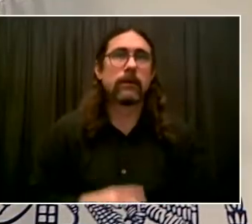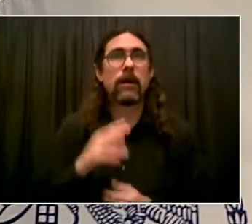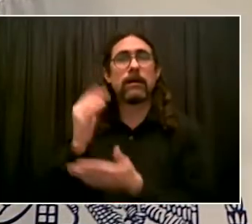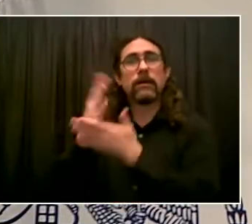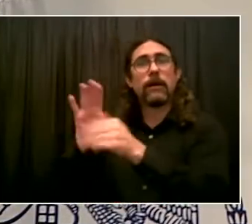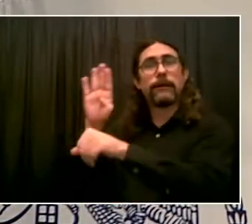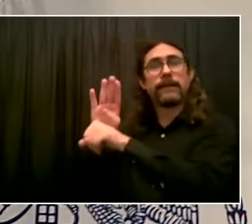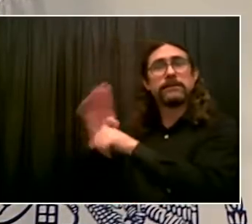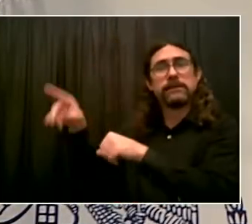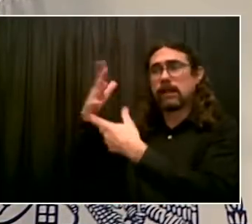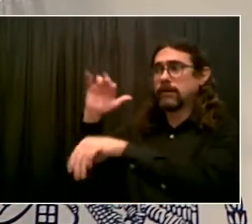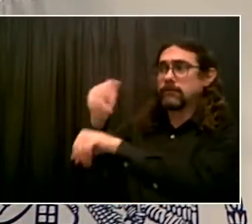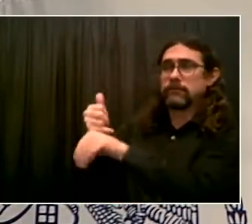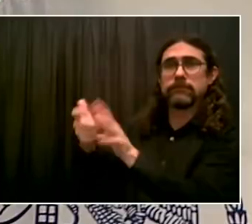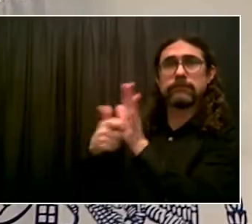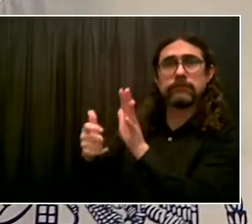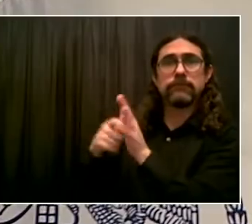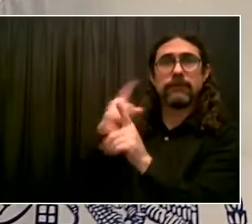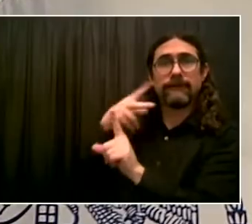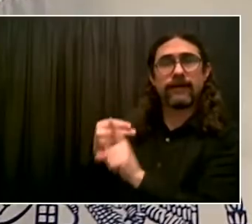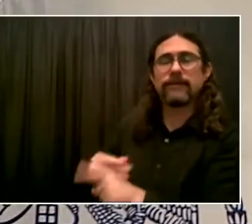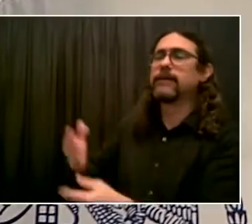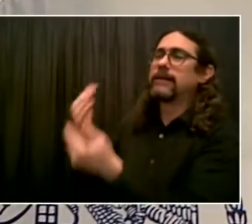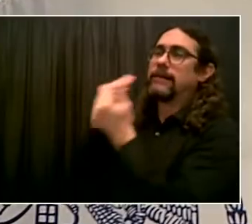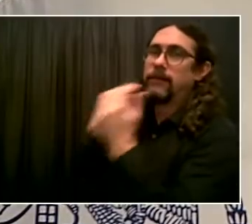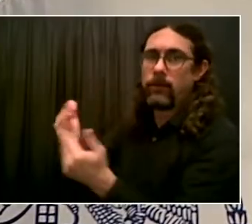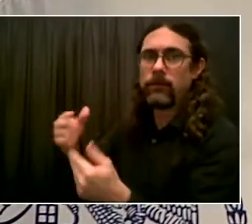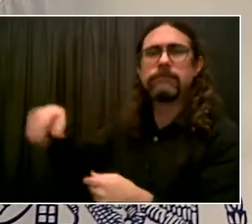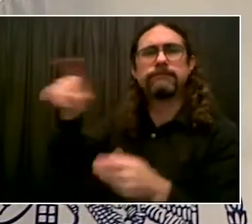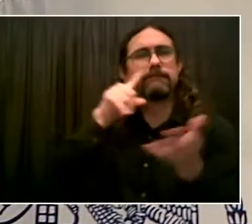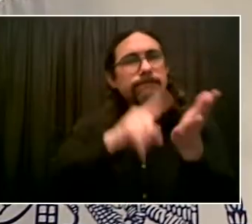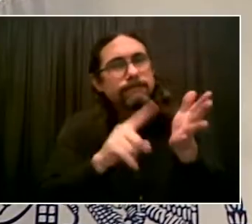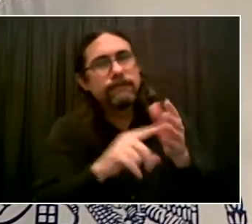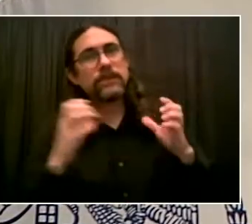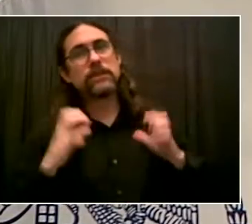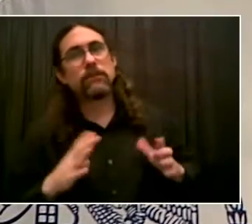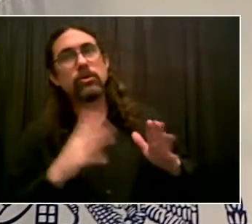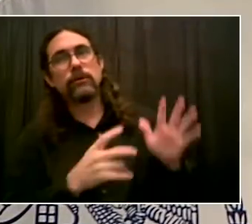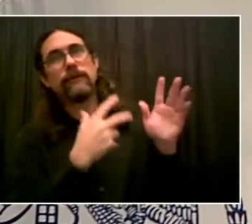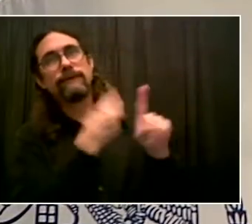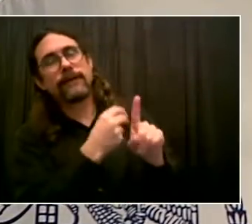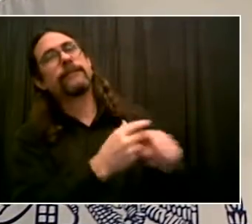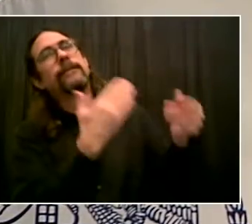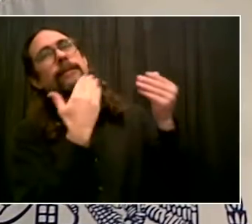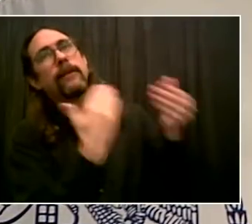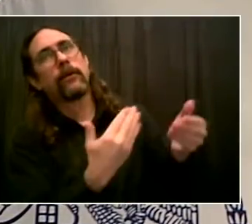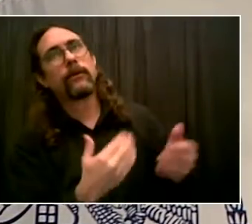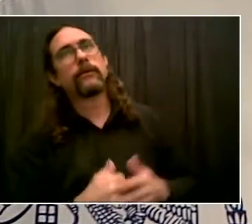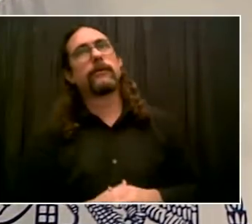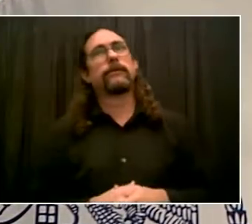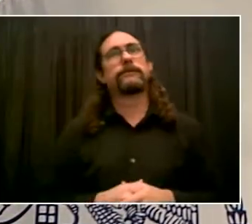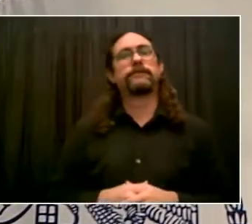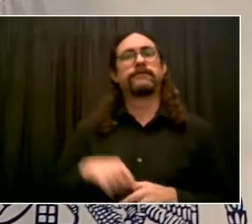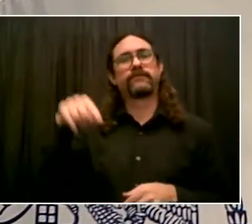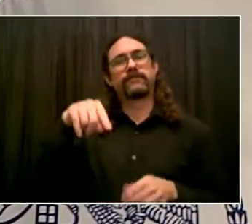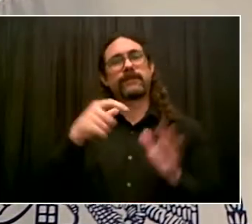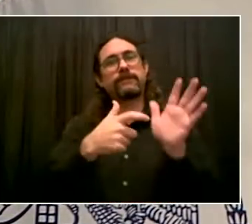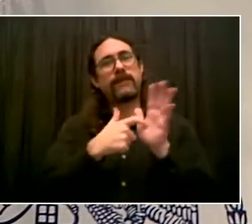WHO HAVE MADE THAT DECISION TO